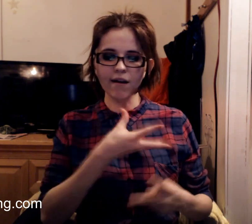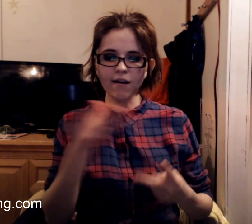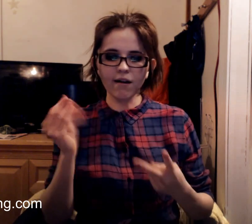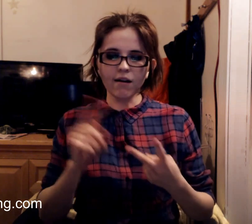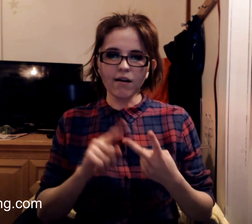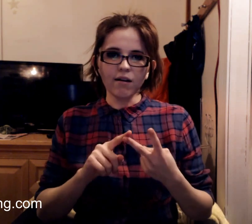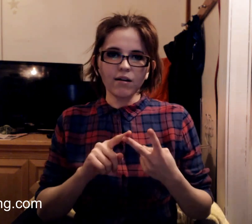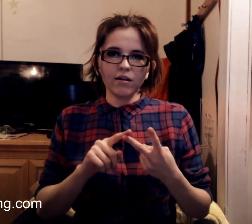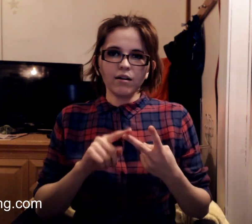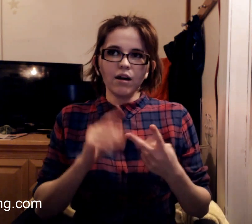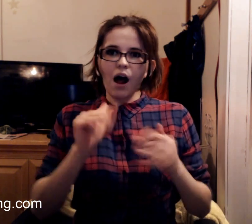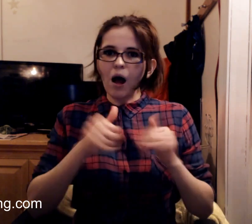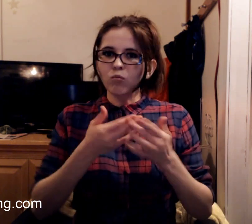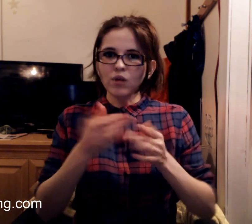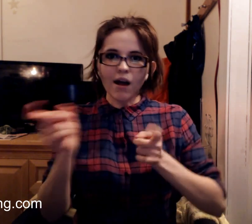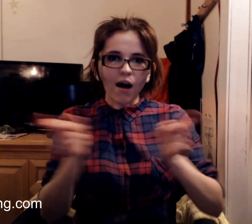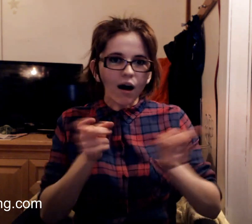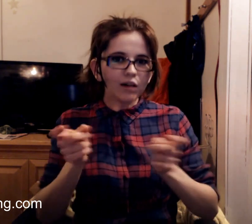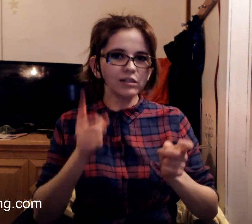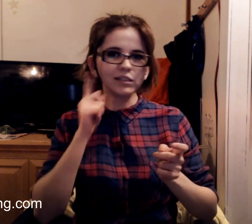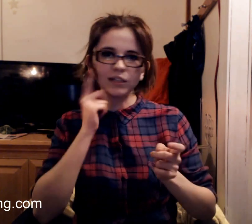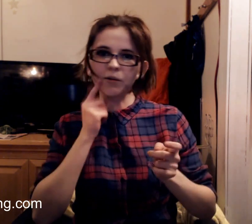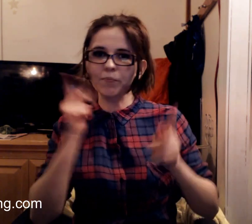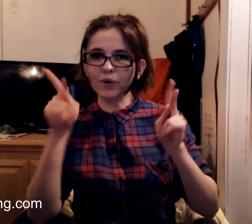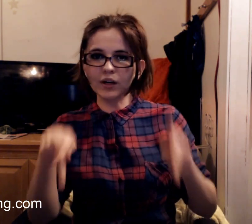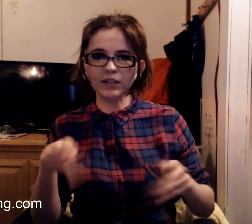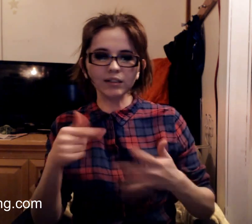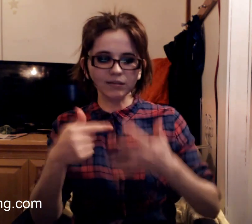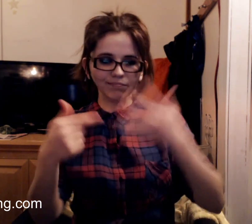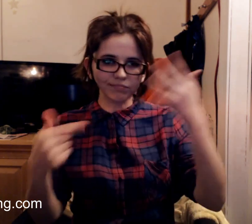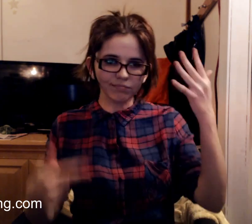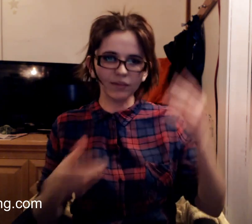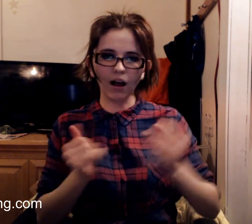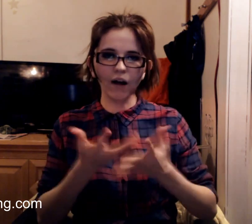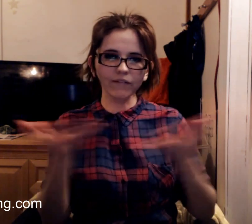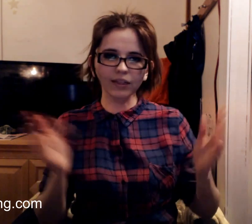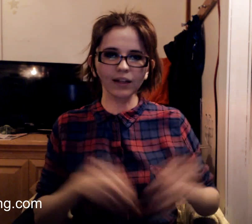and how to handle a deaf person and that all regards.